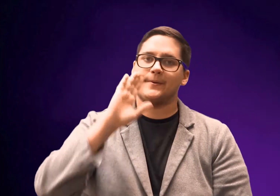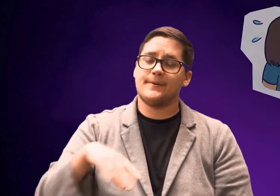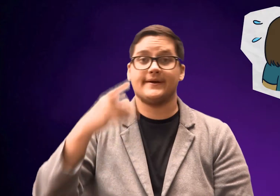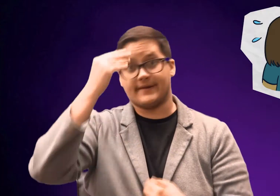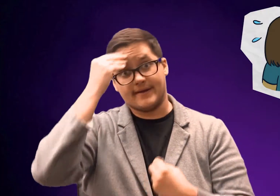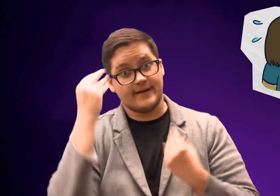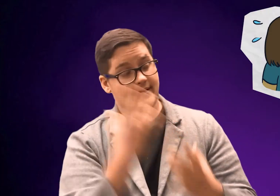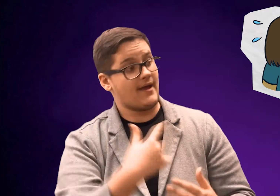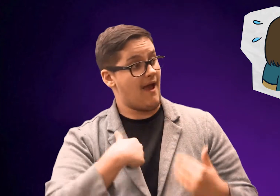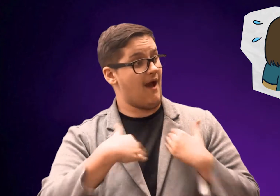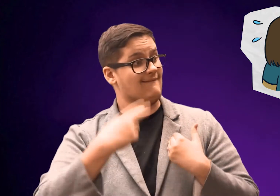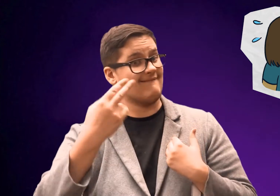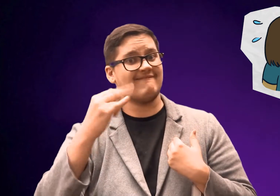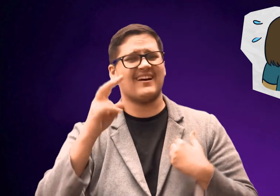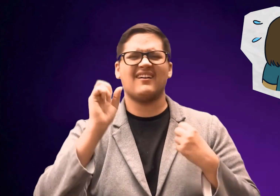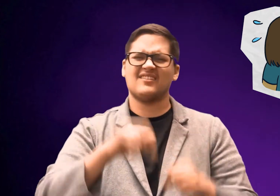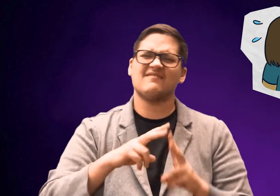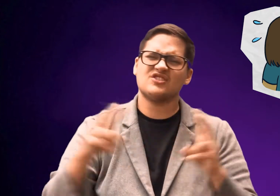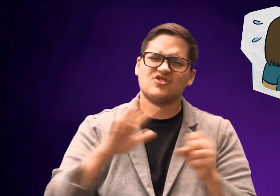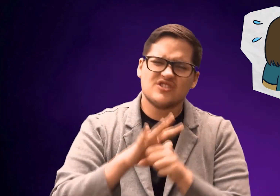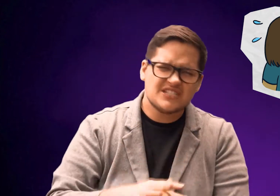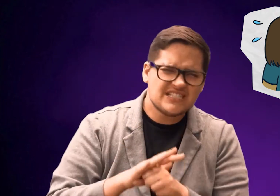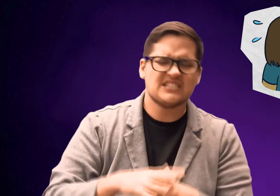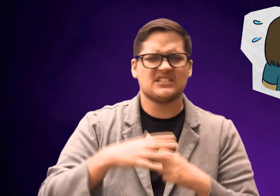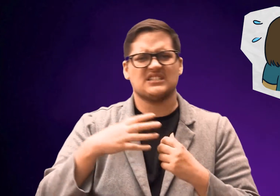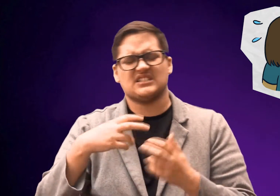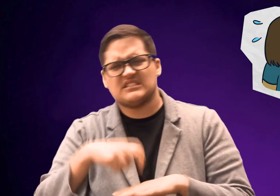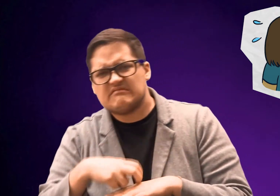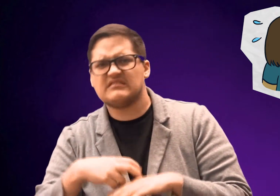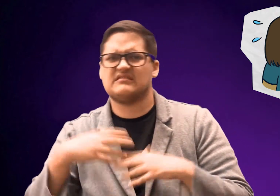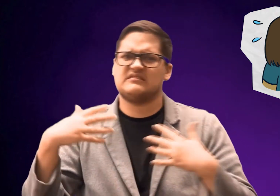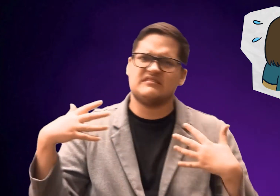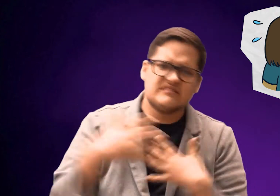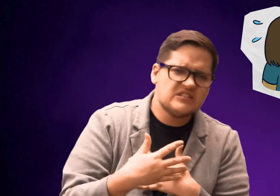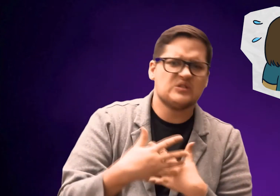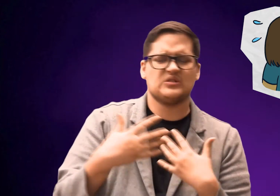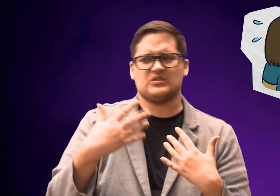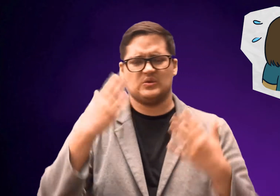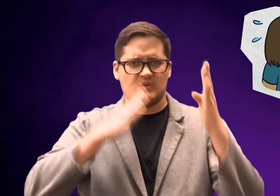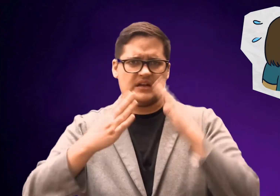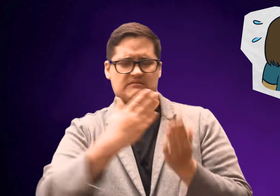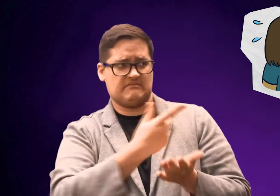Yes, telling others that you are HIV-positive can be difficult, worrying, nerve-wrecking, and stressful.